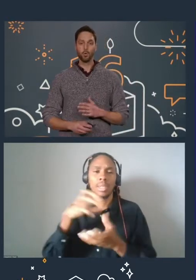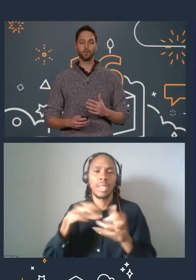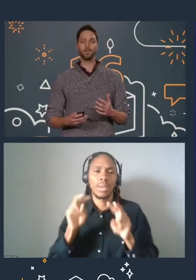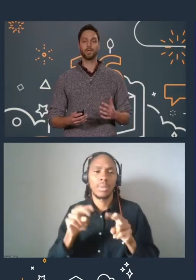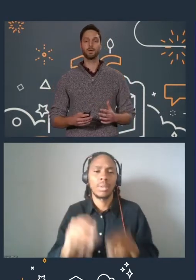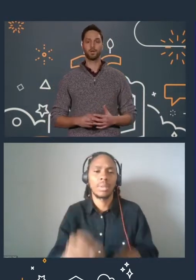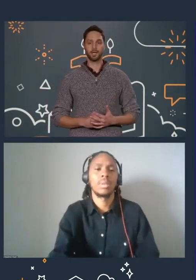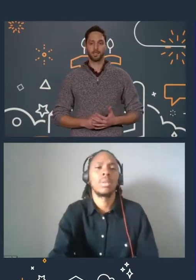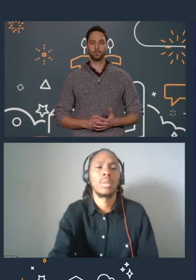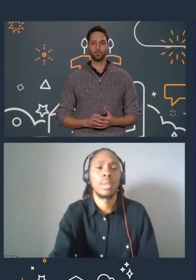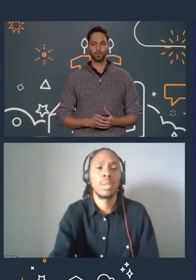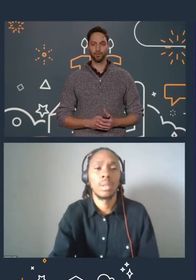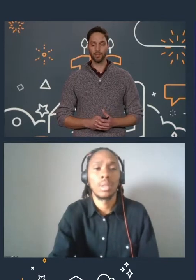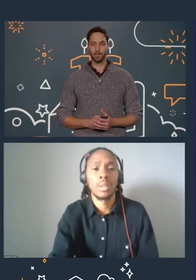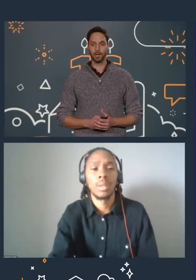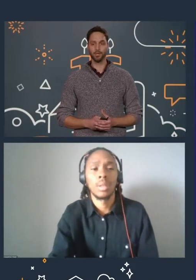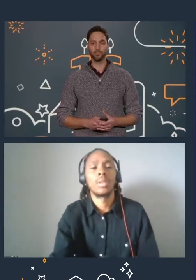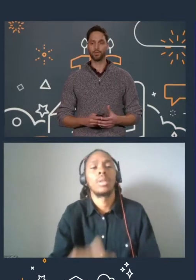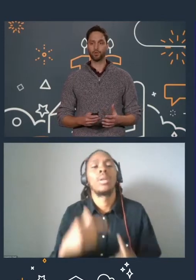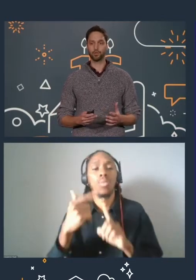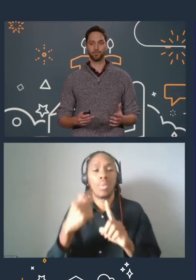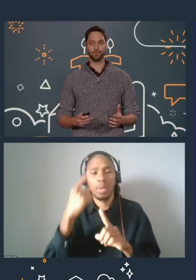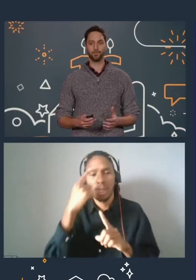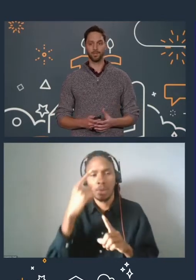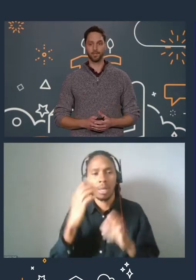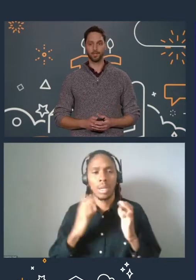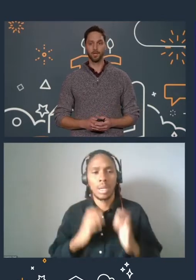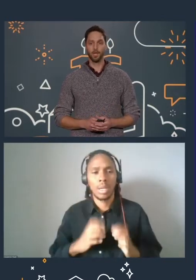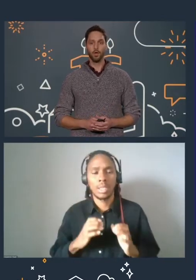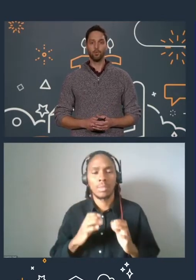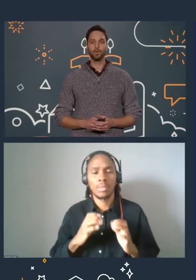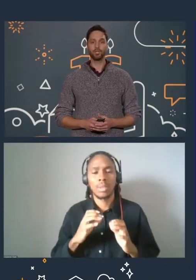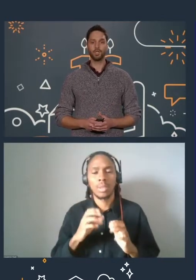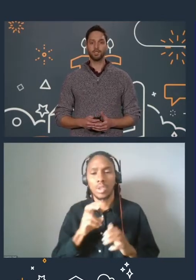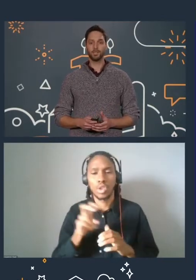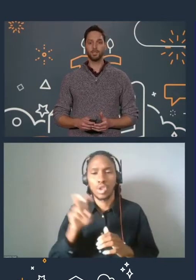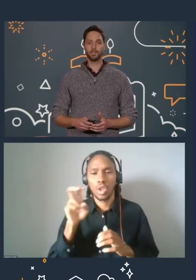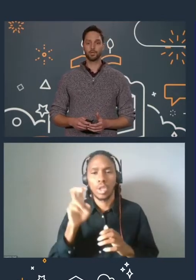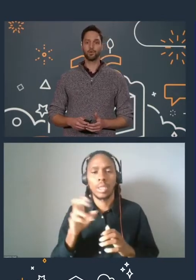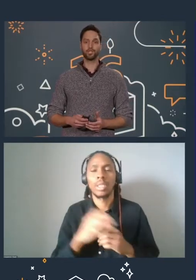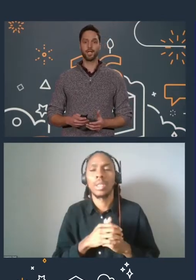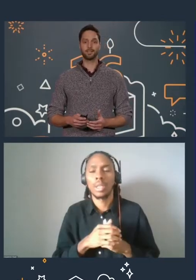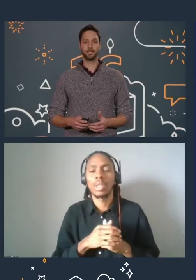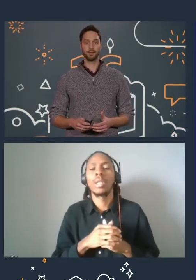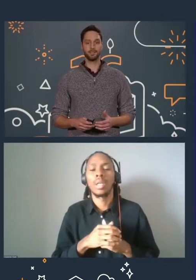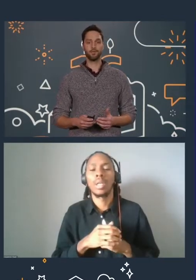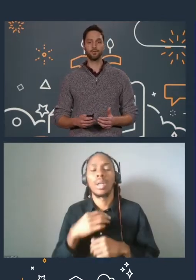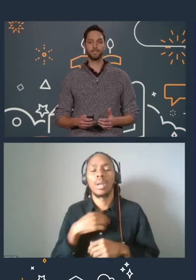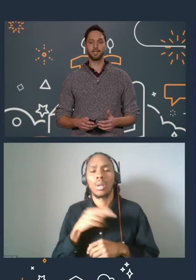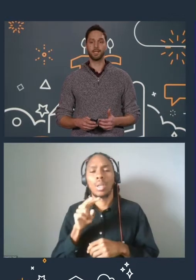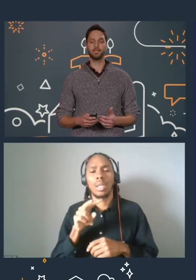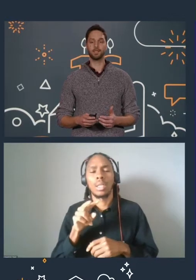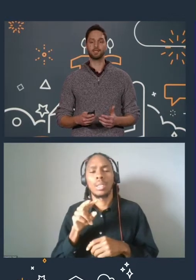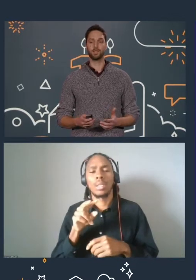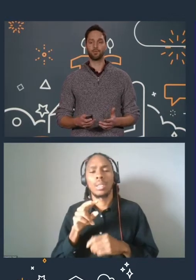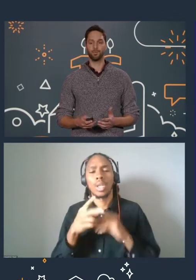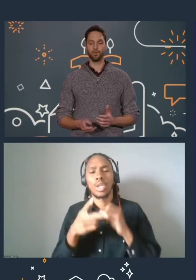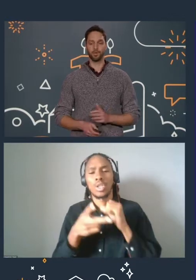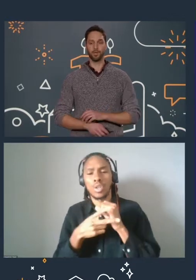When we think about the customer journey into storage observability, we usually see Storage Lens as the first and easiest entry point